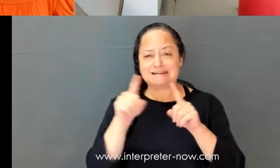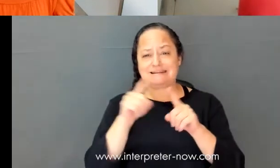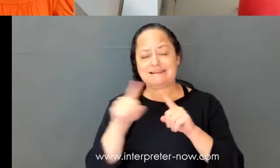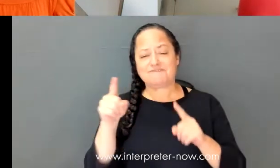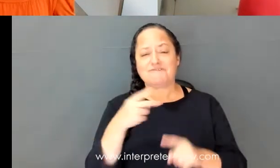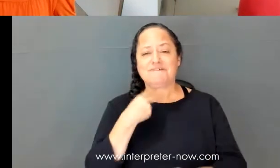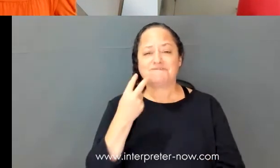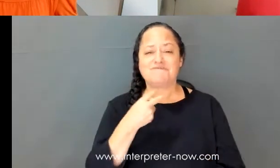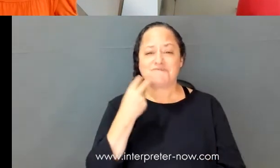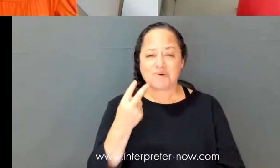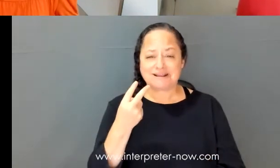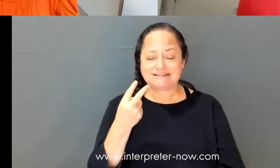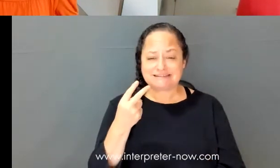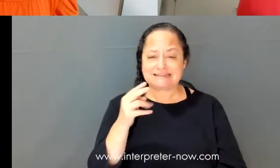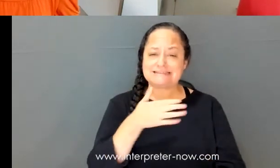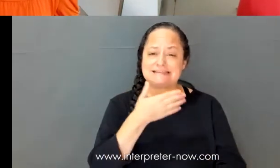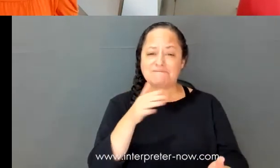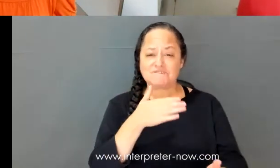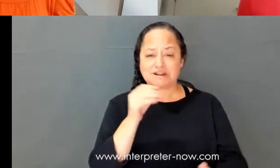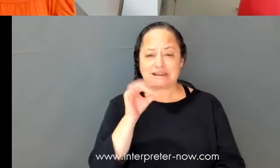I would say even doing this work.